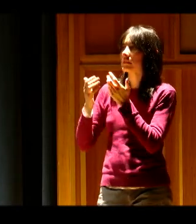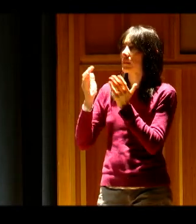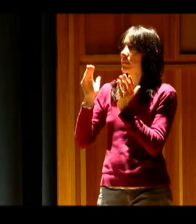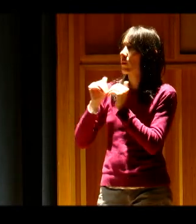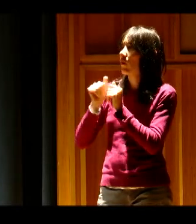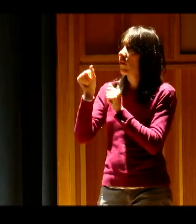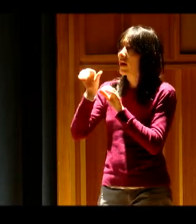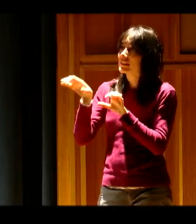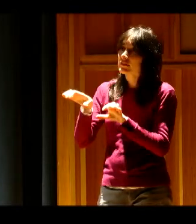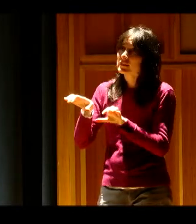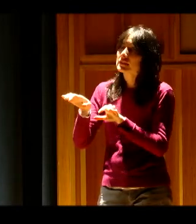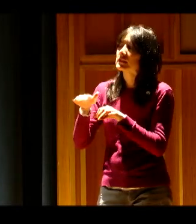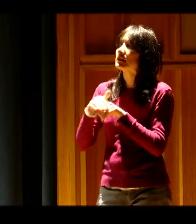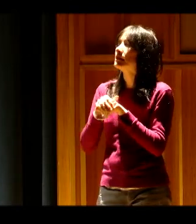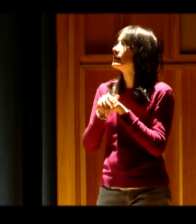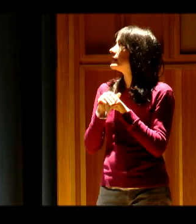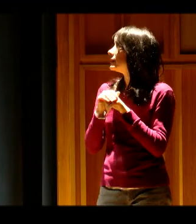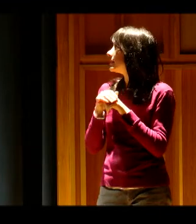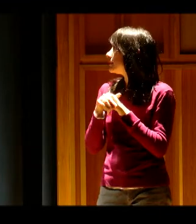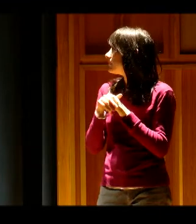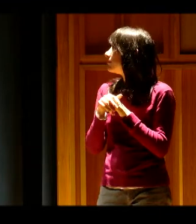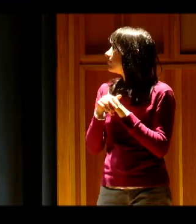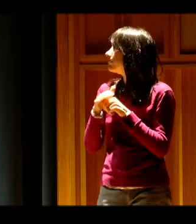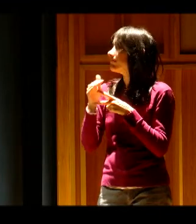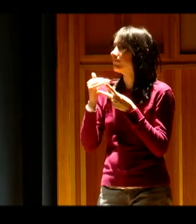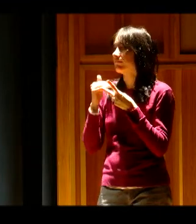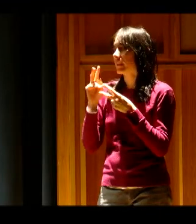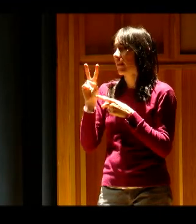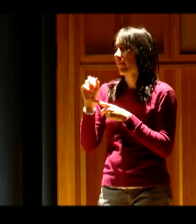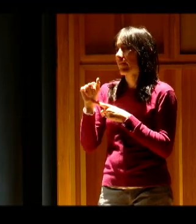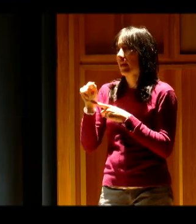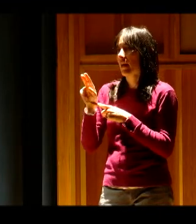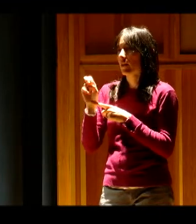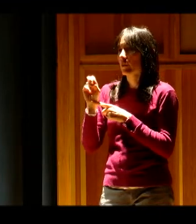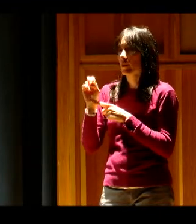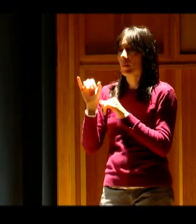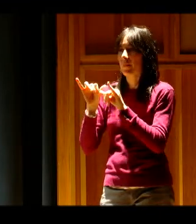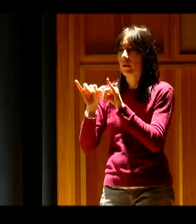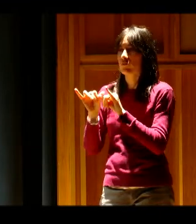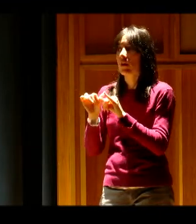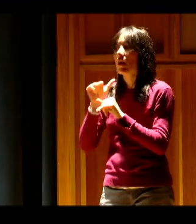We have included value metrics beyond carbon which includes well-being commissioning,